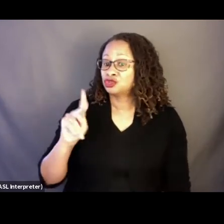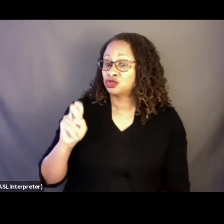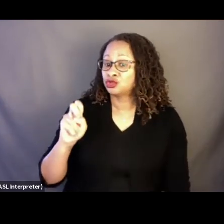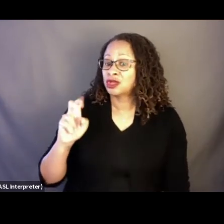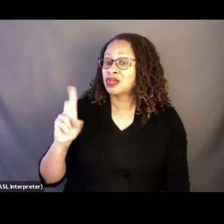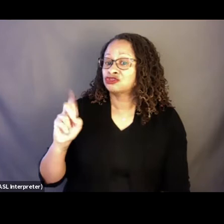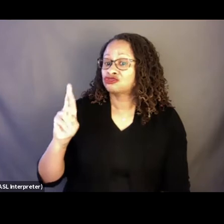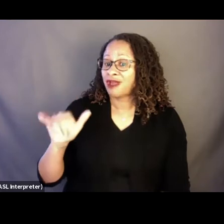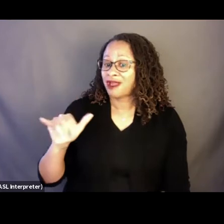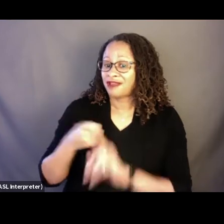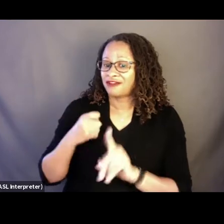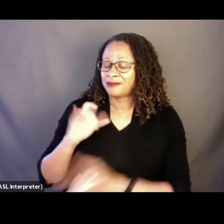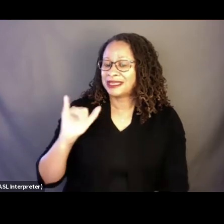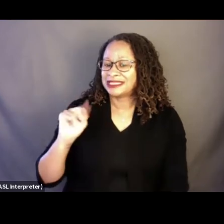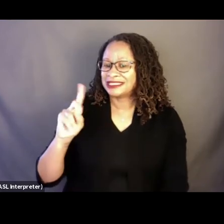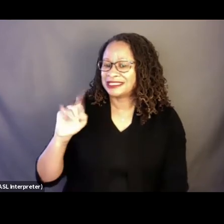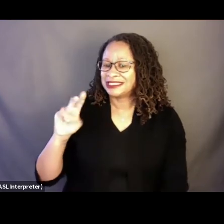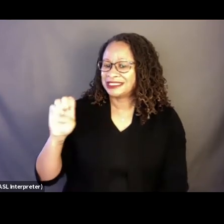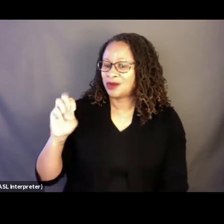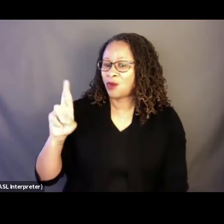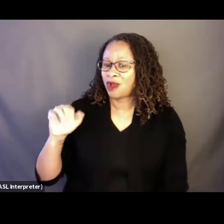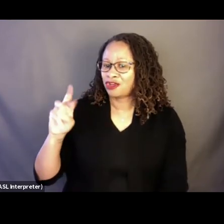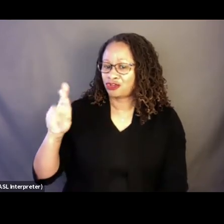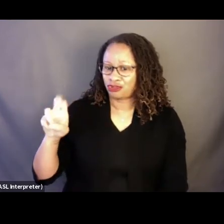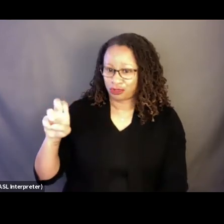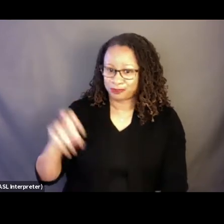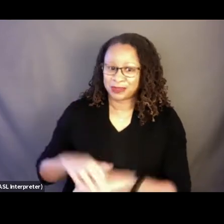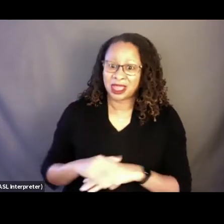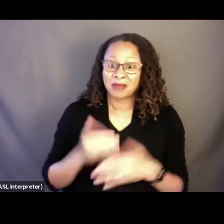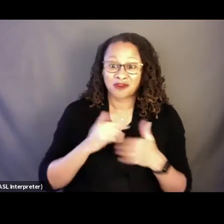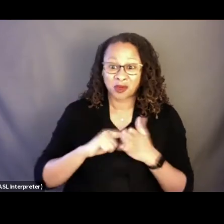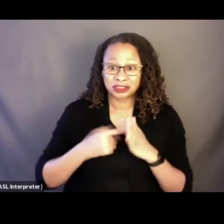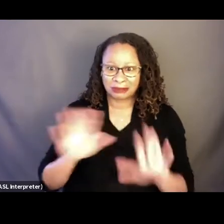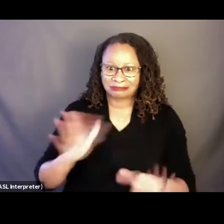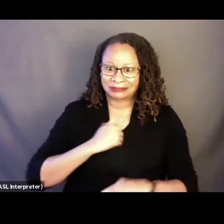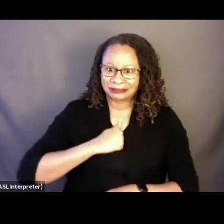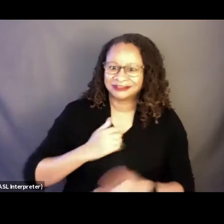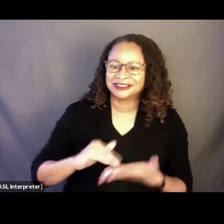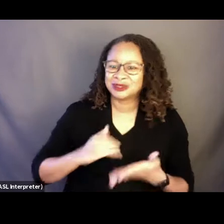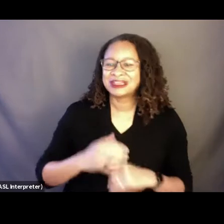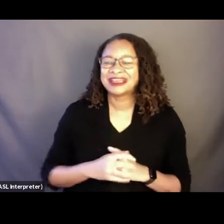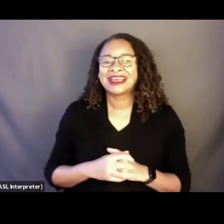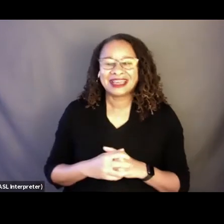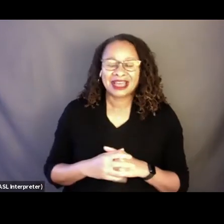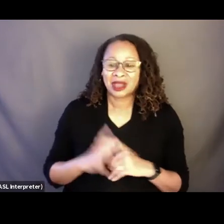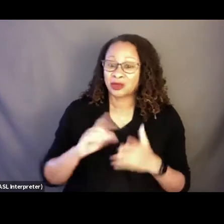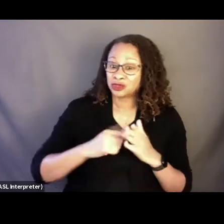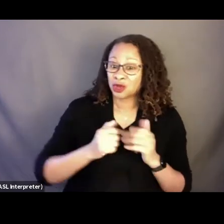I'm very excited. Before we get started, excuse me, I'm going to start as we always do, with a brief land acknowledgement.